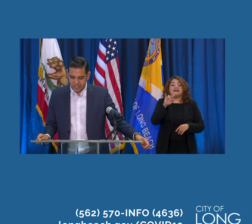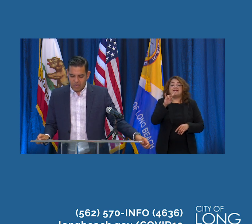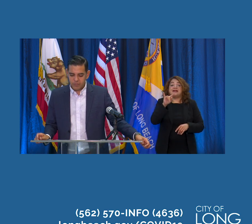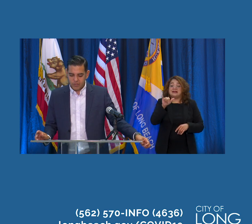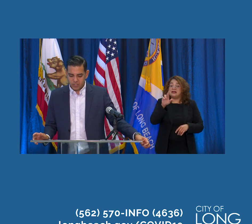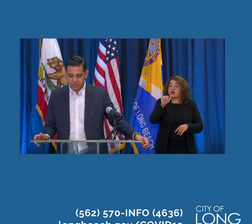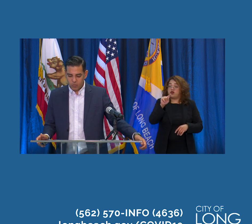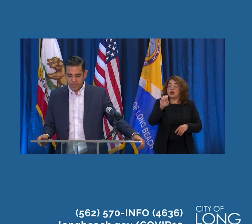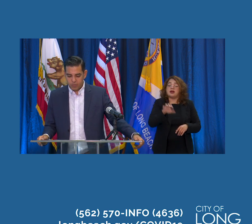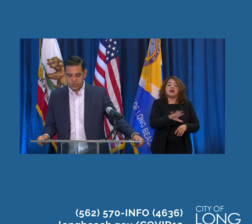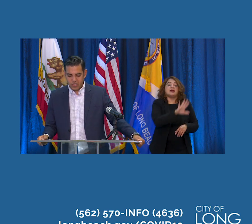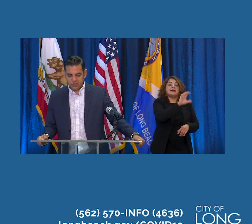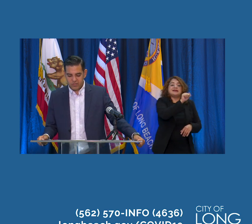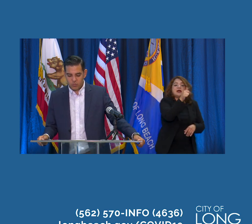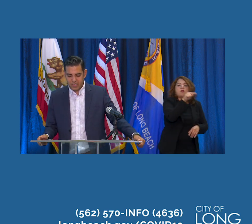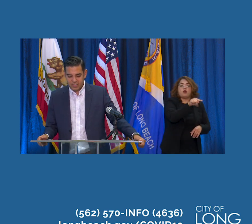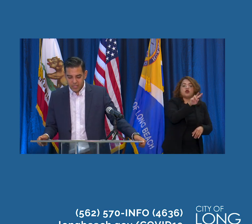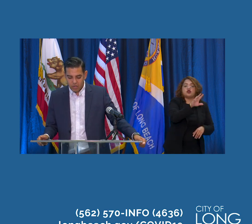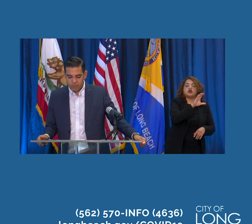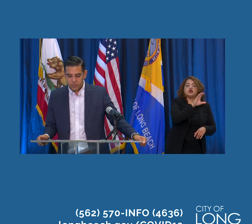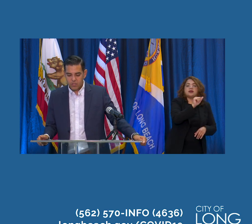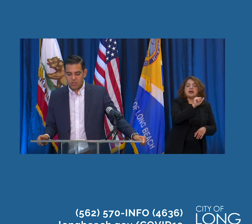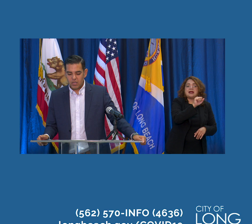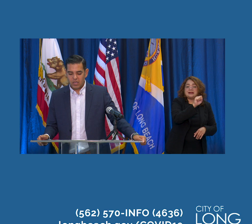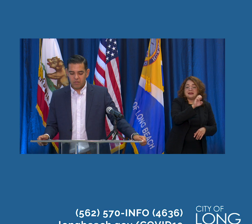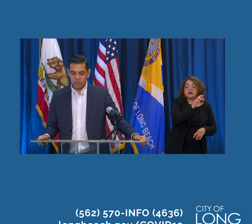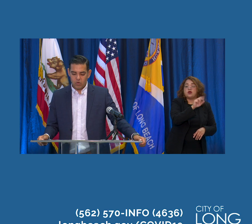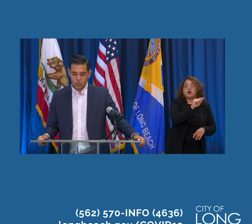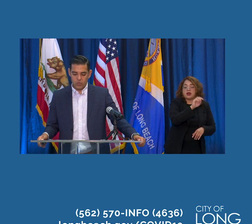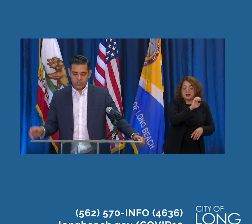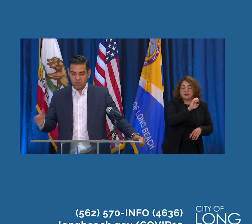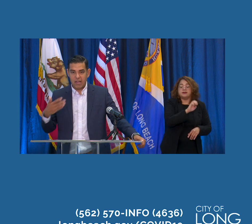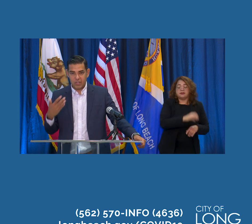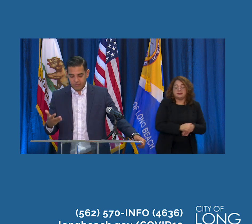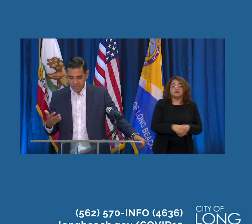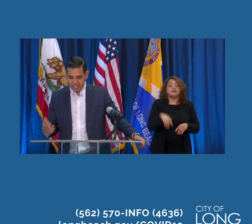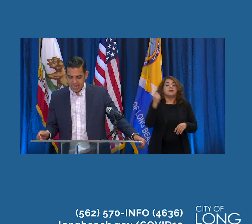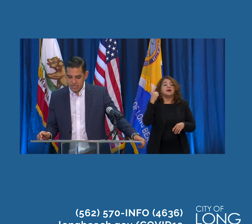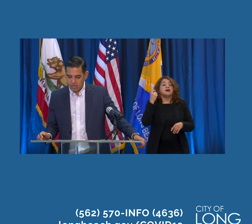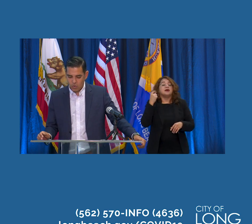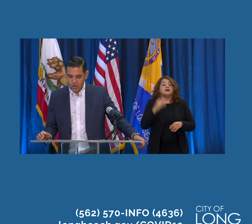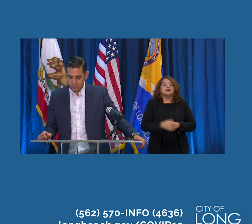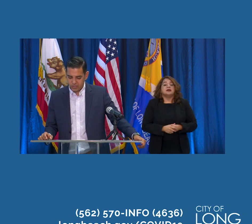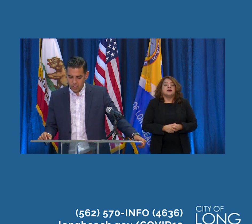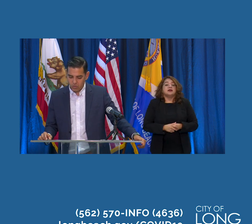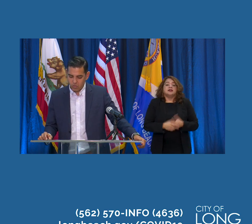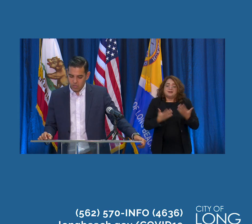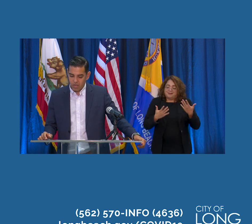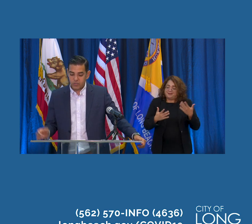While the County's positivity rate puts us in the red tier, we still have again a ways to go.